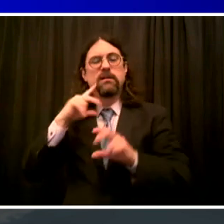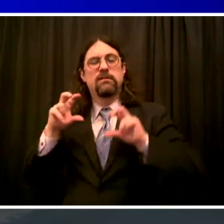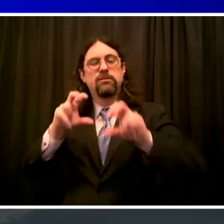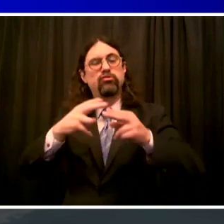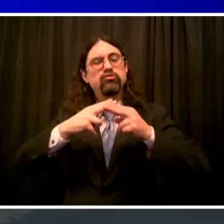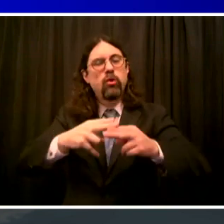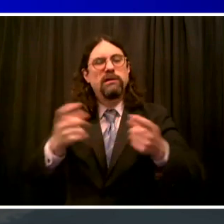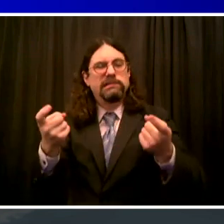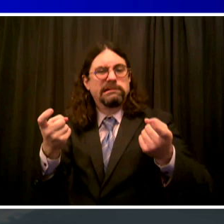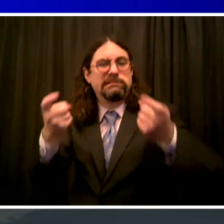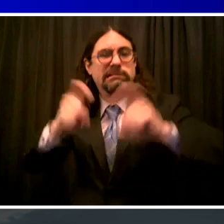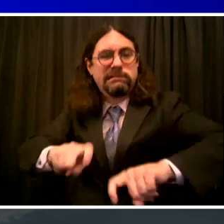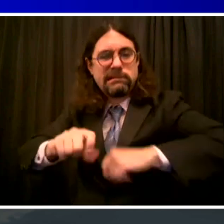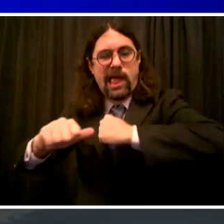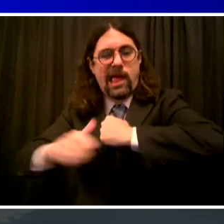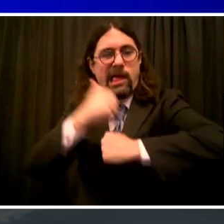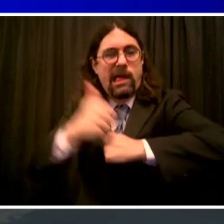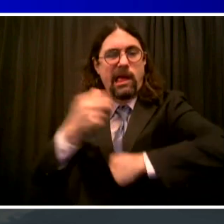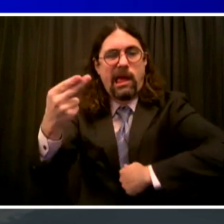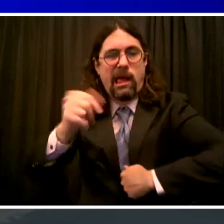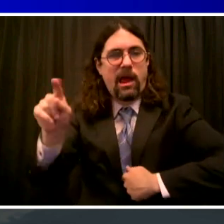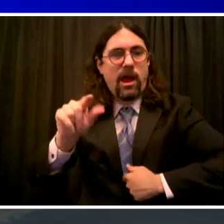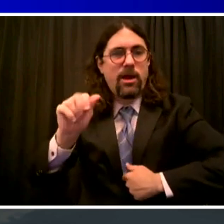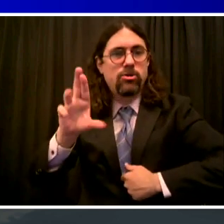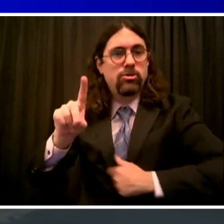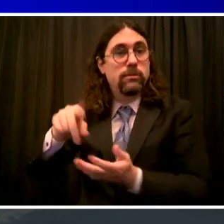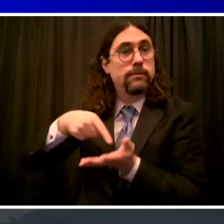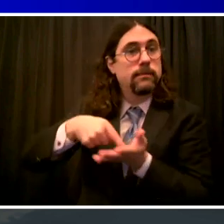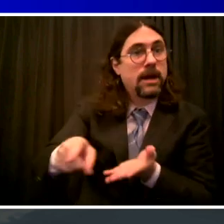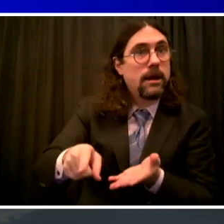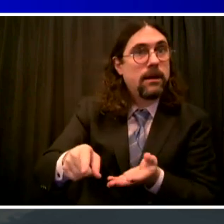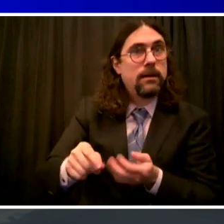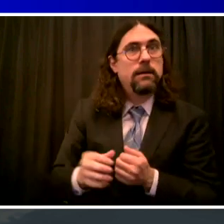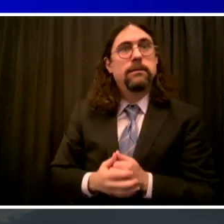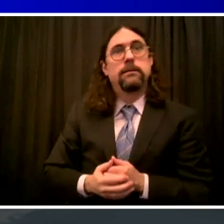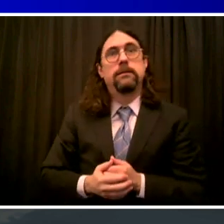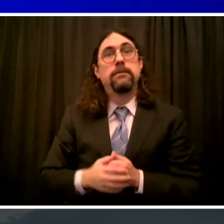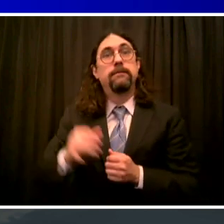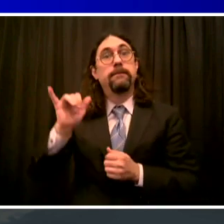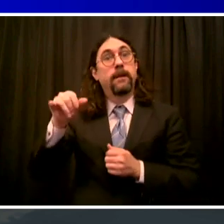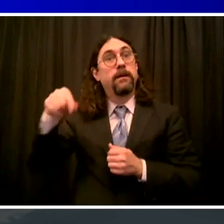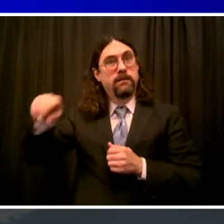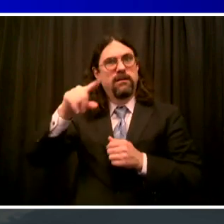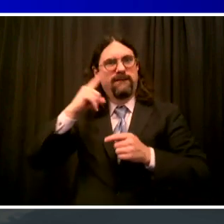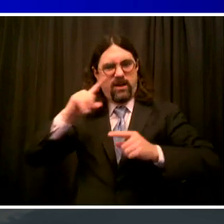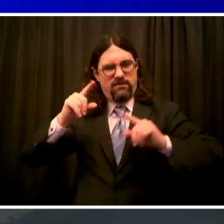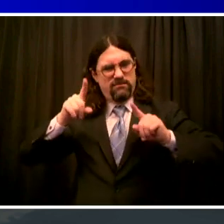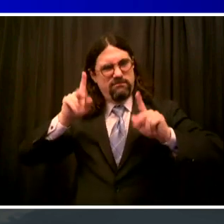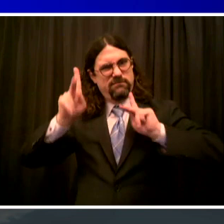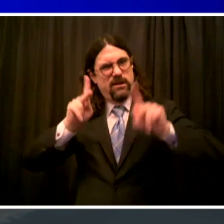HAZARD PAY FOR ESSENTIAL WORKERS AND THEIR SURVIVORS. THIS IS SOMETHING